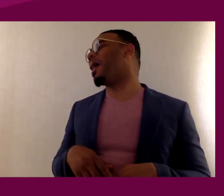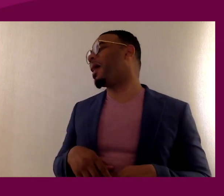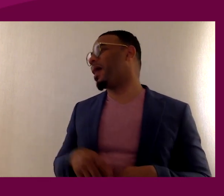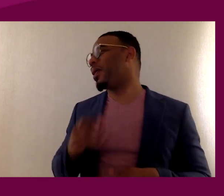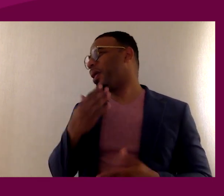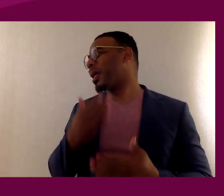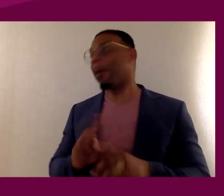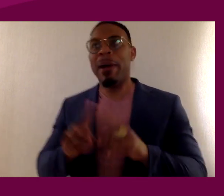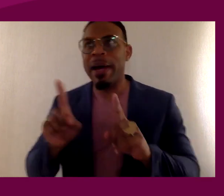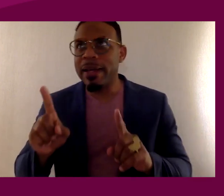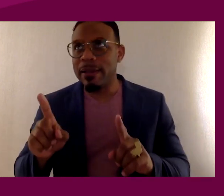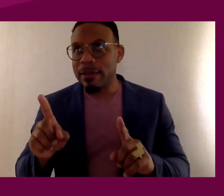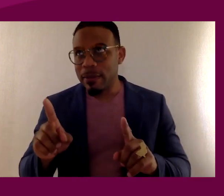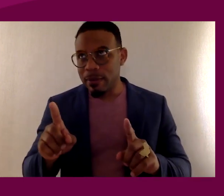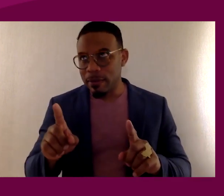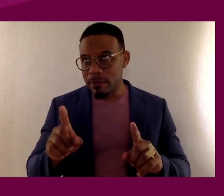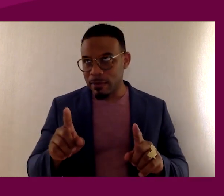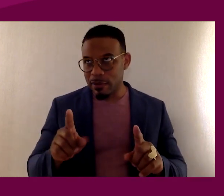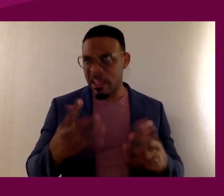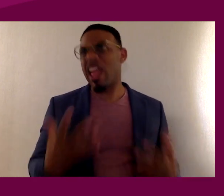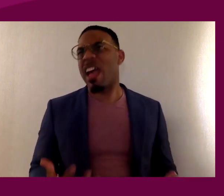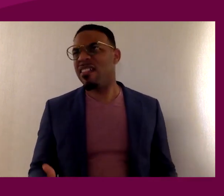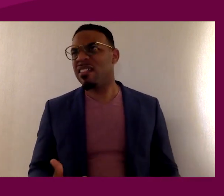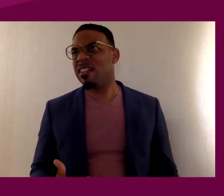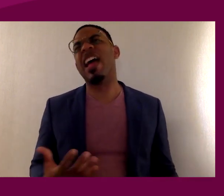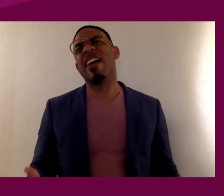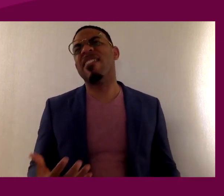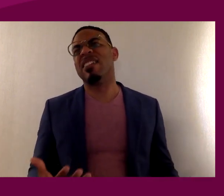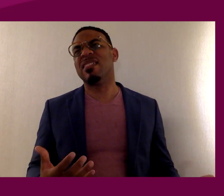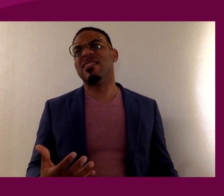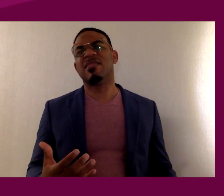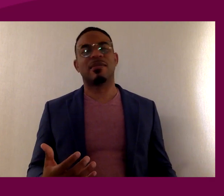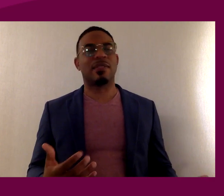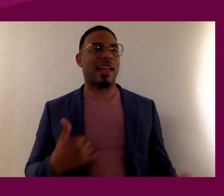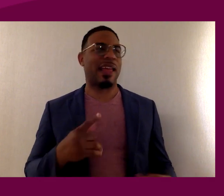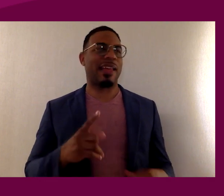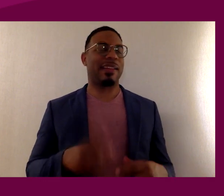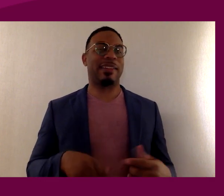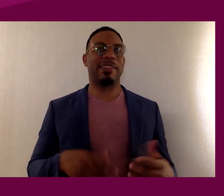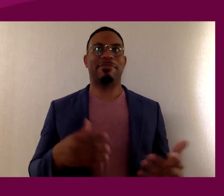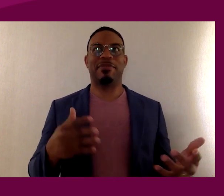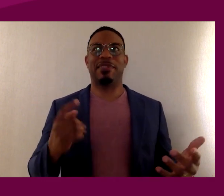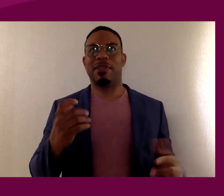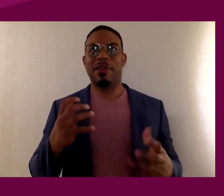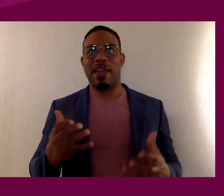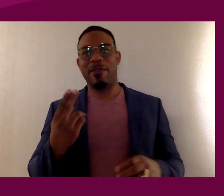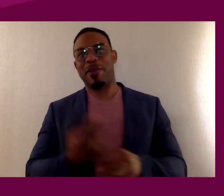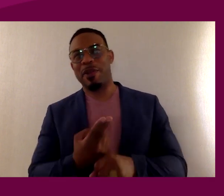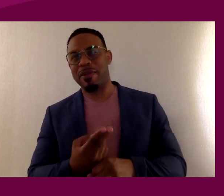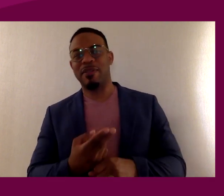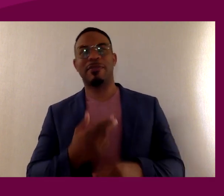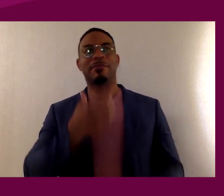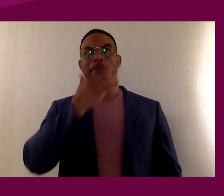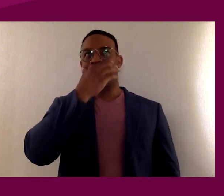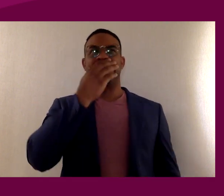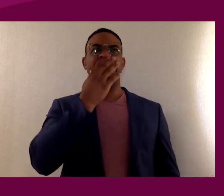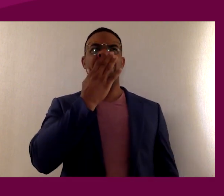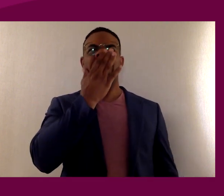feel about your chair? And they go, it's really good, but it's heavy. It's heavy. It's a little